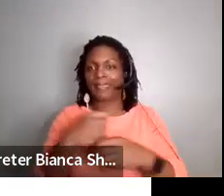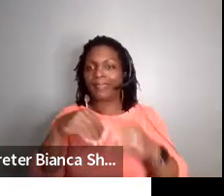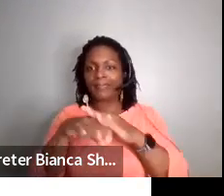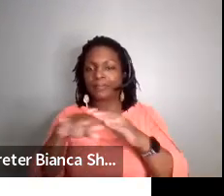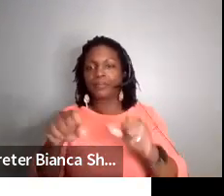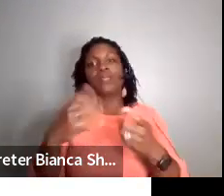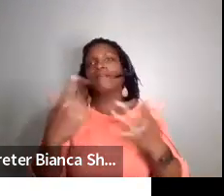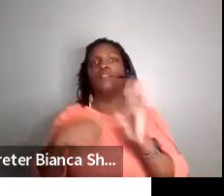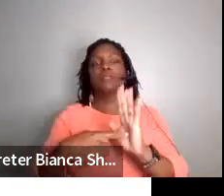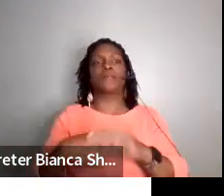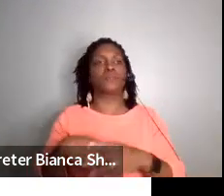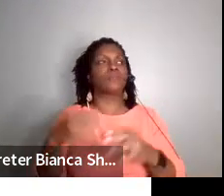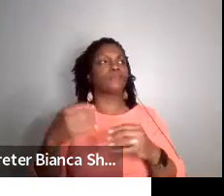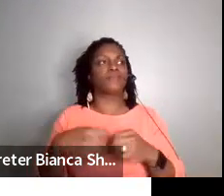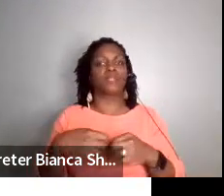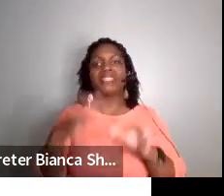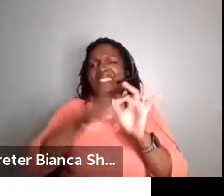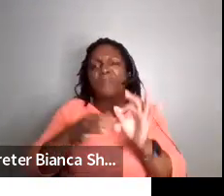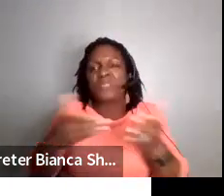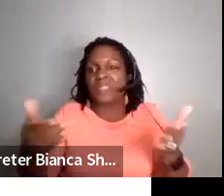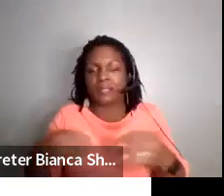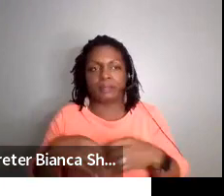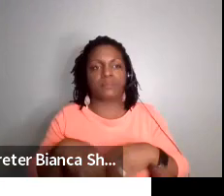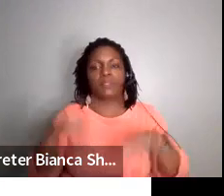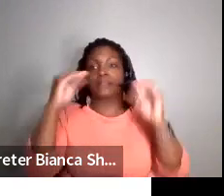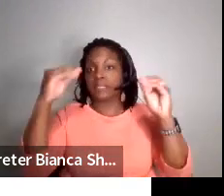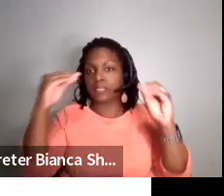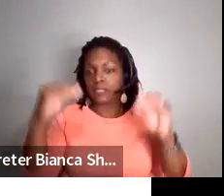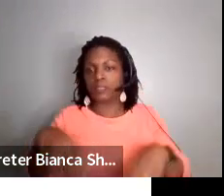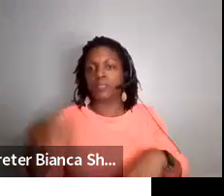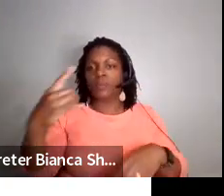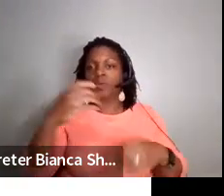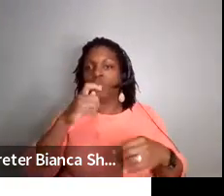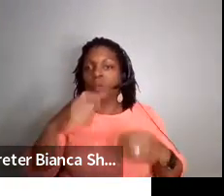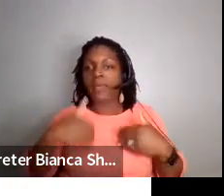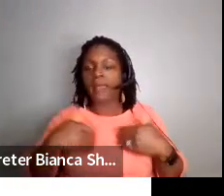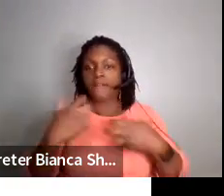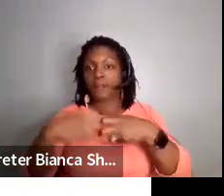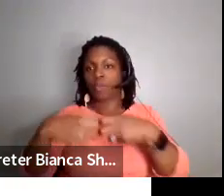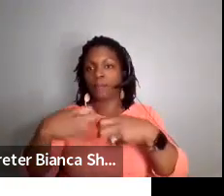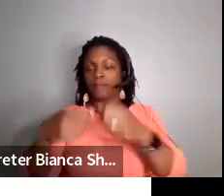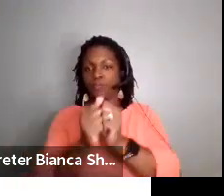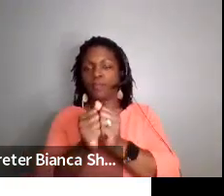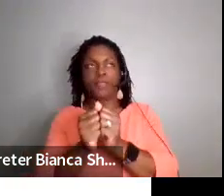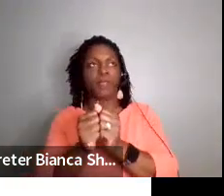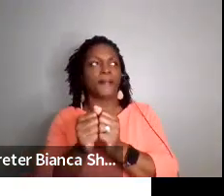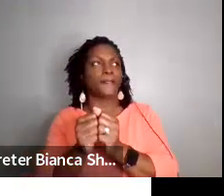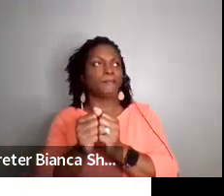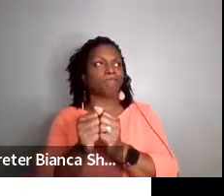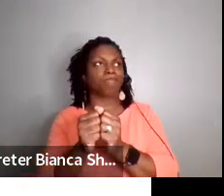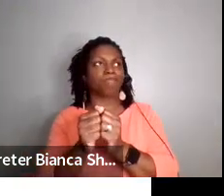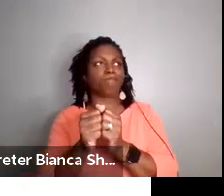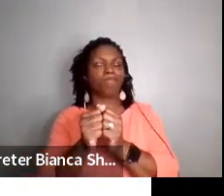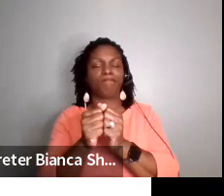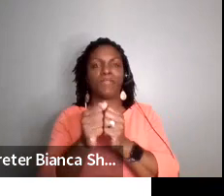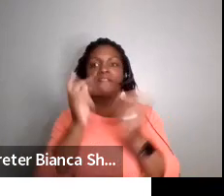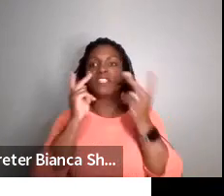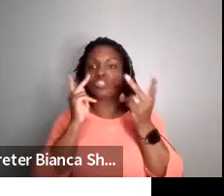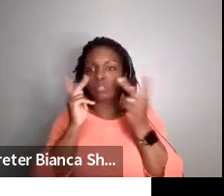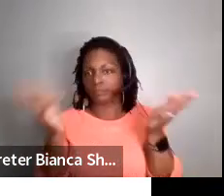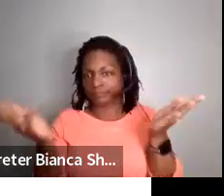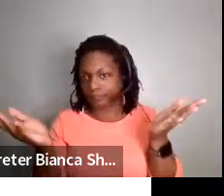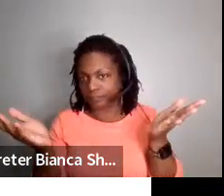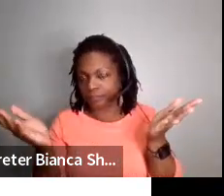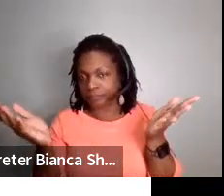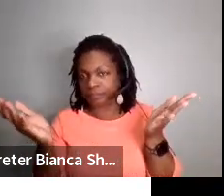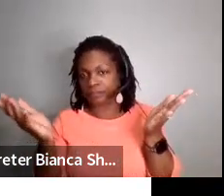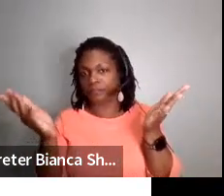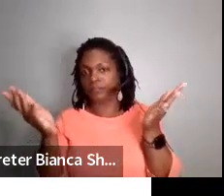Okay, So someone who is having problems with their Hi, Do you know, they have a problem, their visual impairments?